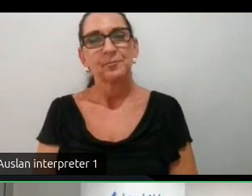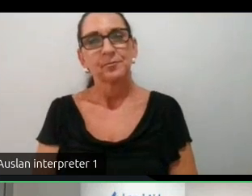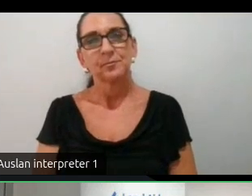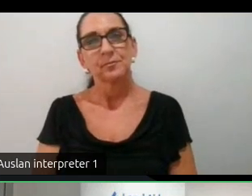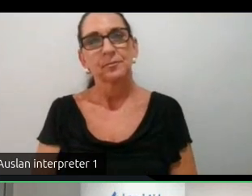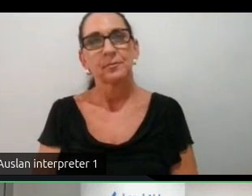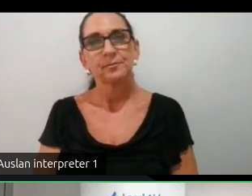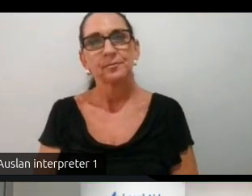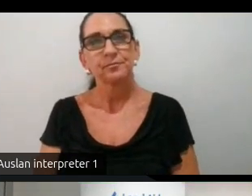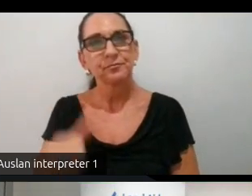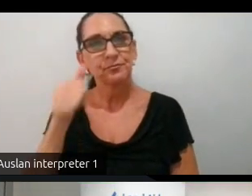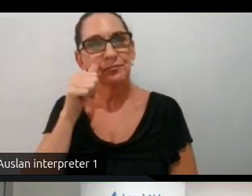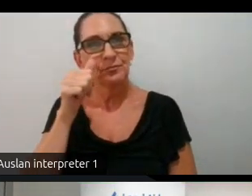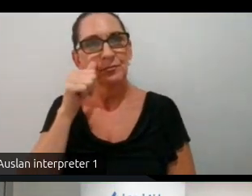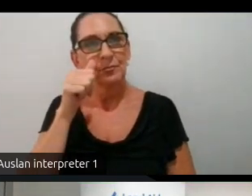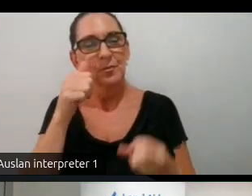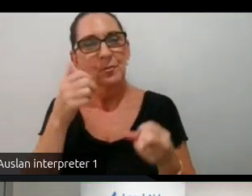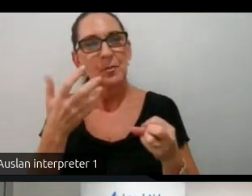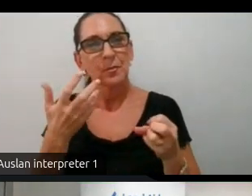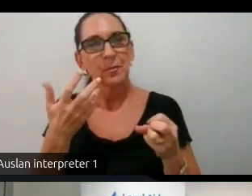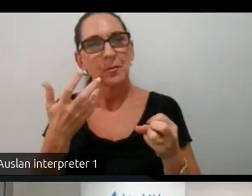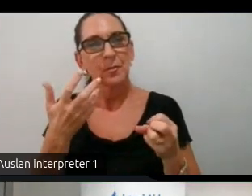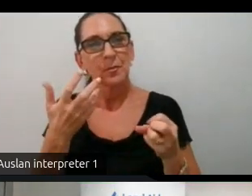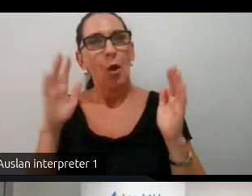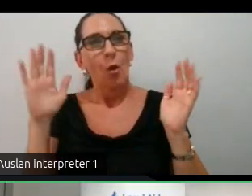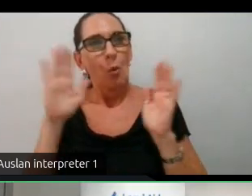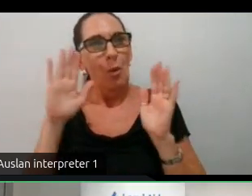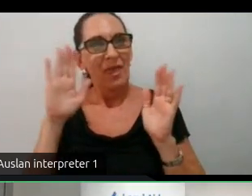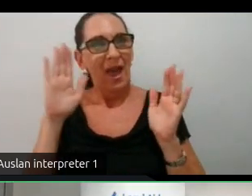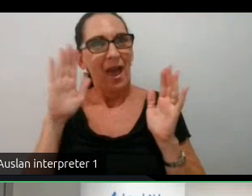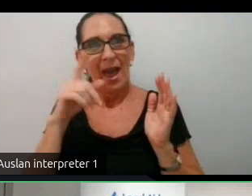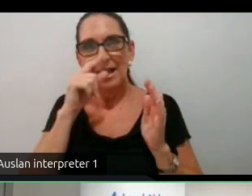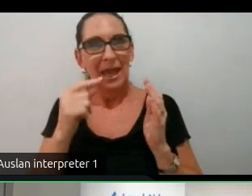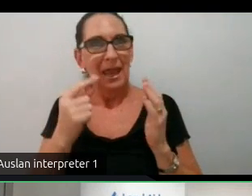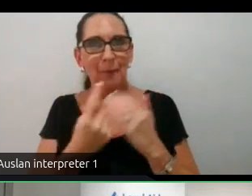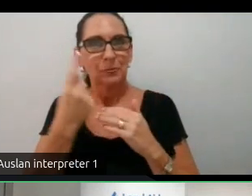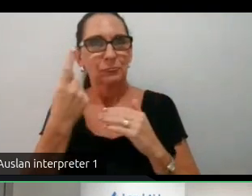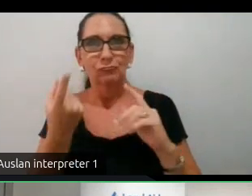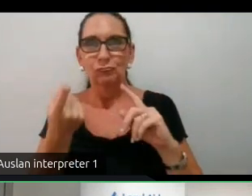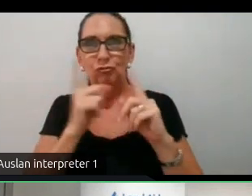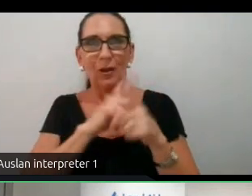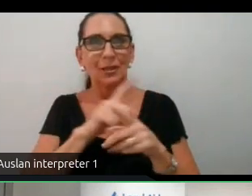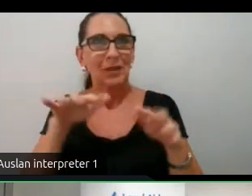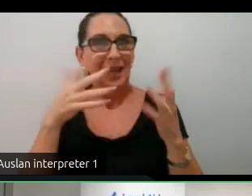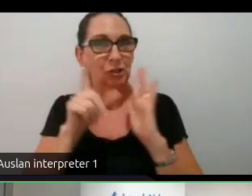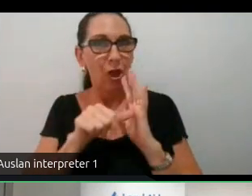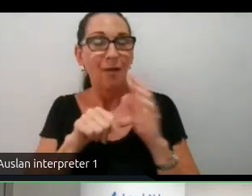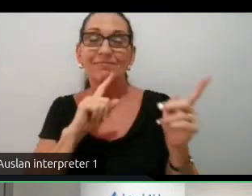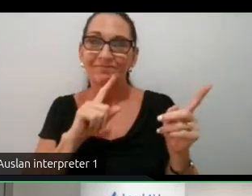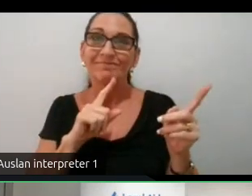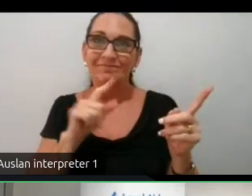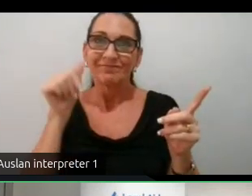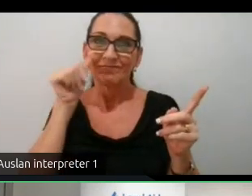Julie, I'm sensing mother nature is about to be mean to George again. So, we live in Queensland.